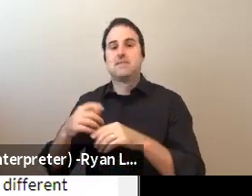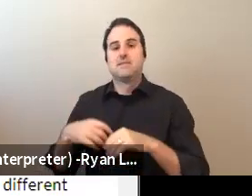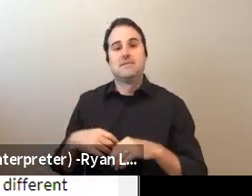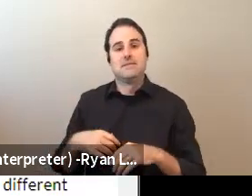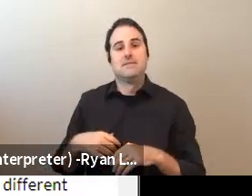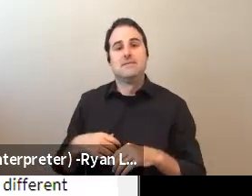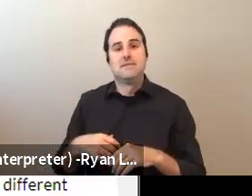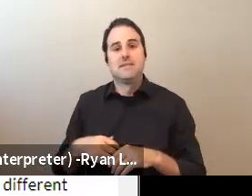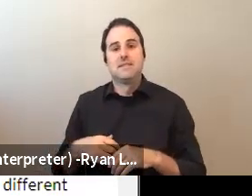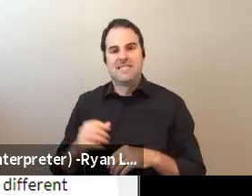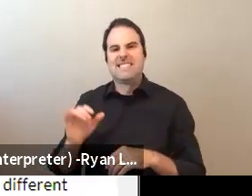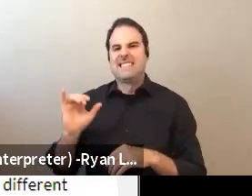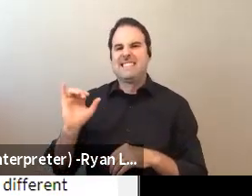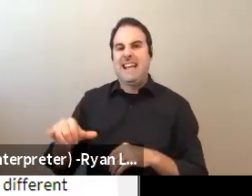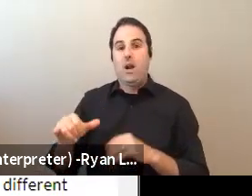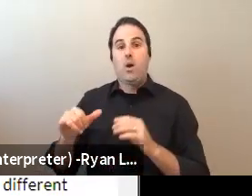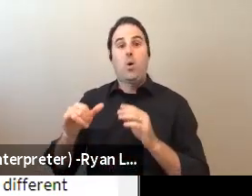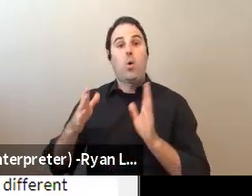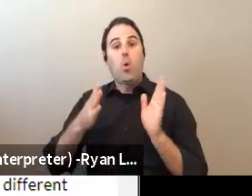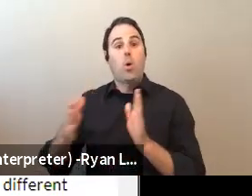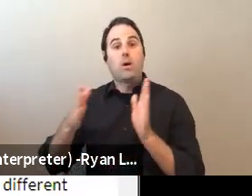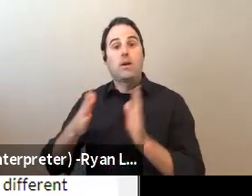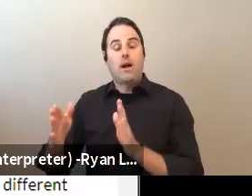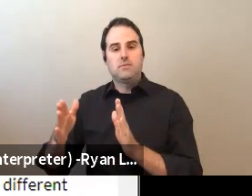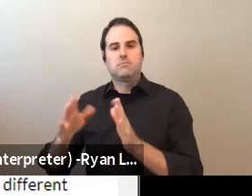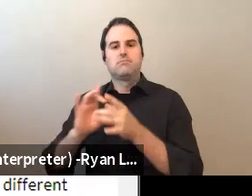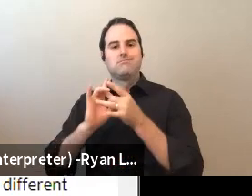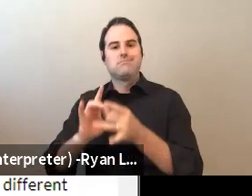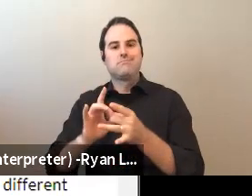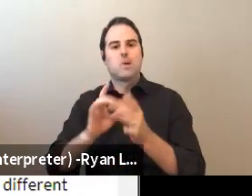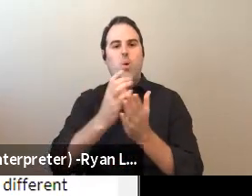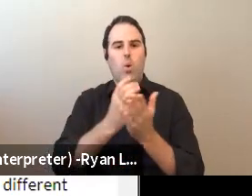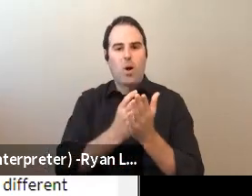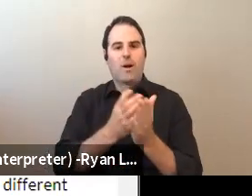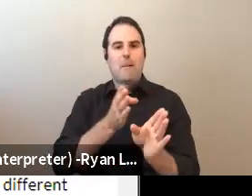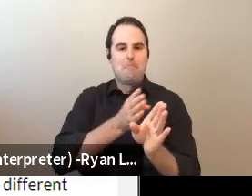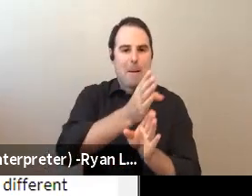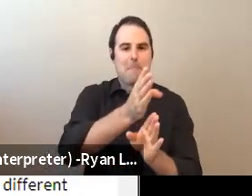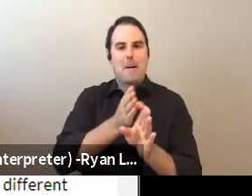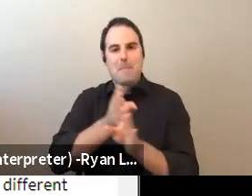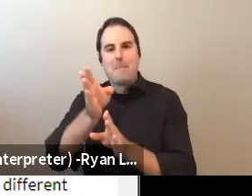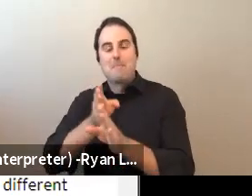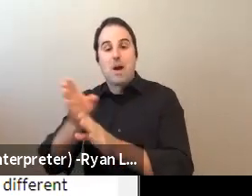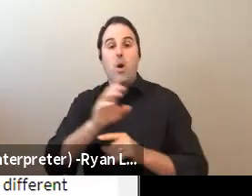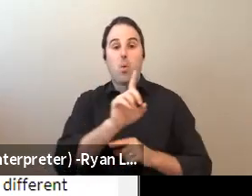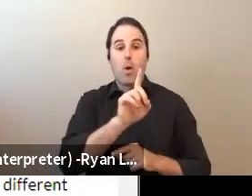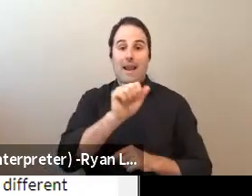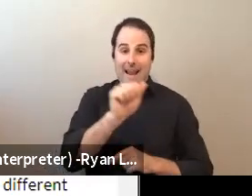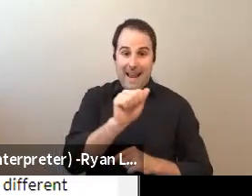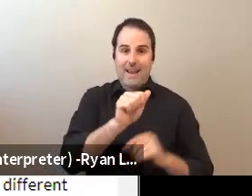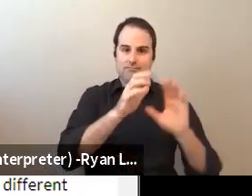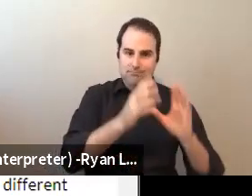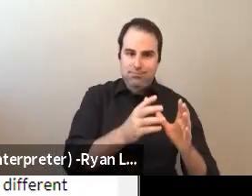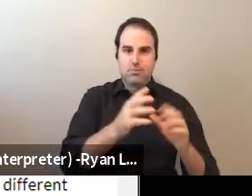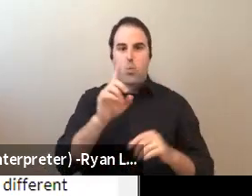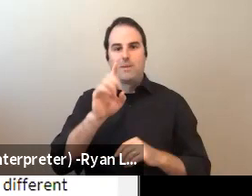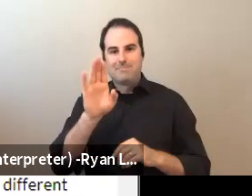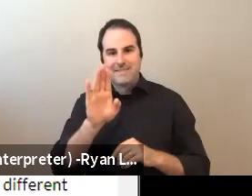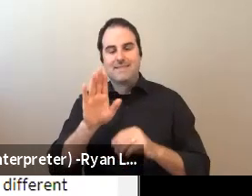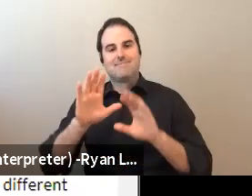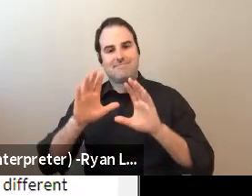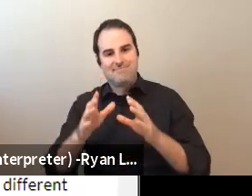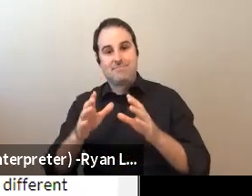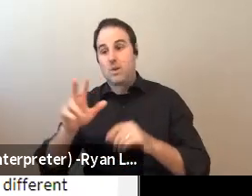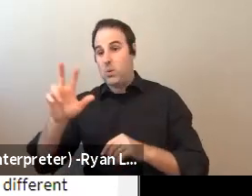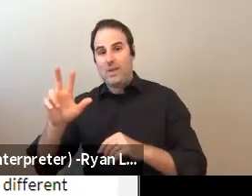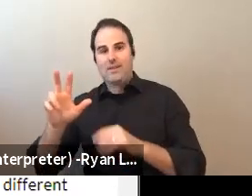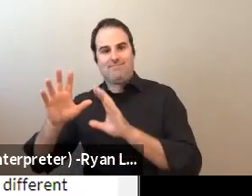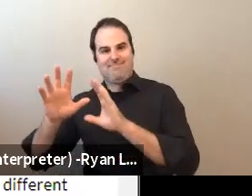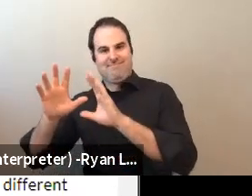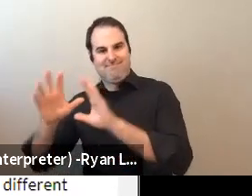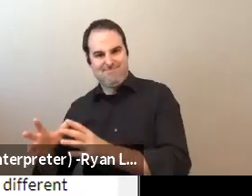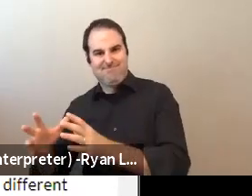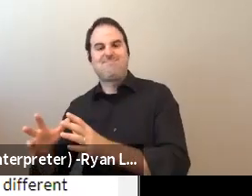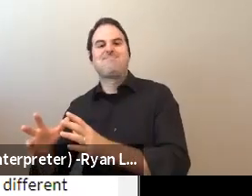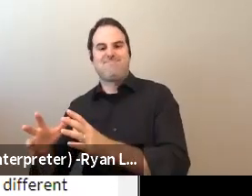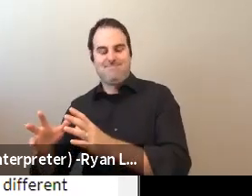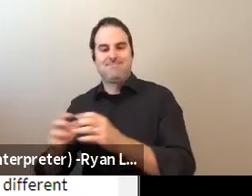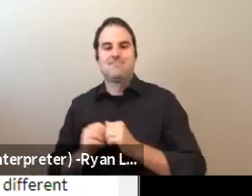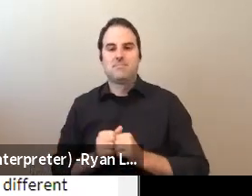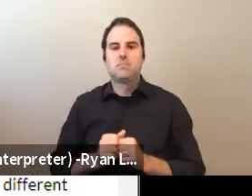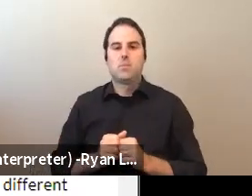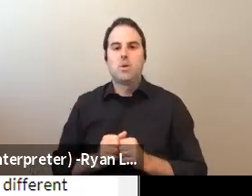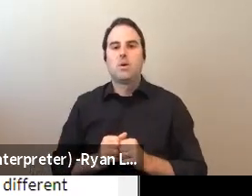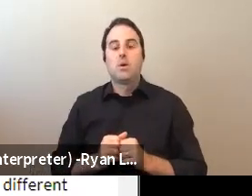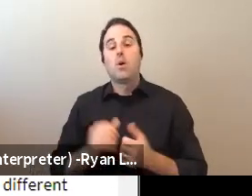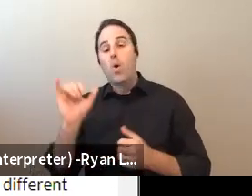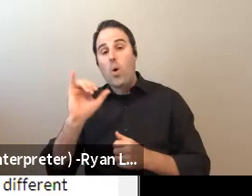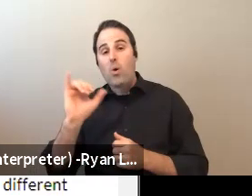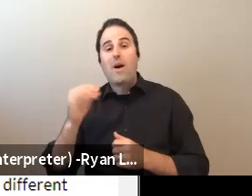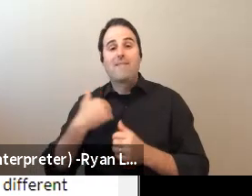Sally Potter: And it's organized by our course. So, for example, everything that's appropriate for one day is in the one day and then one B and three, those are those are the big ones. And I even have some some things in there for some of the literature courses and even for the 205